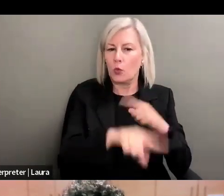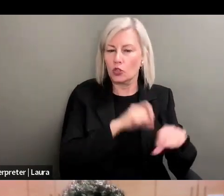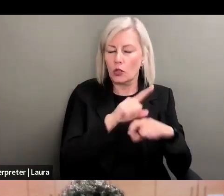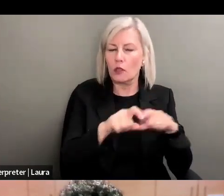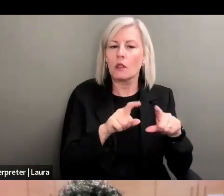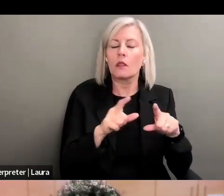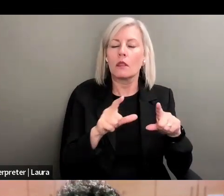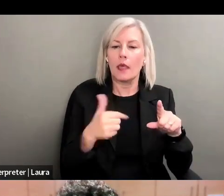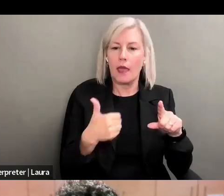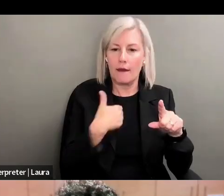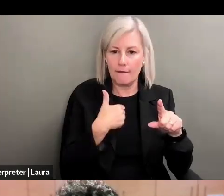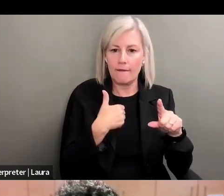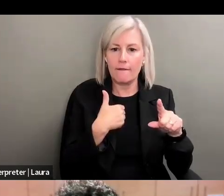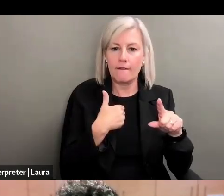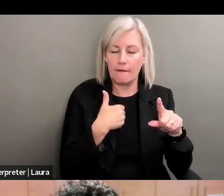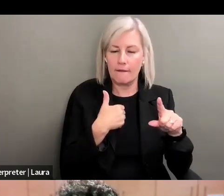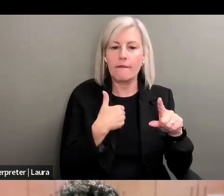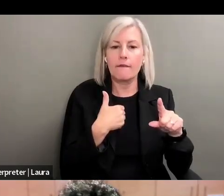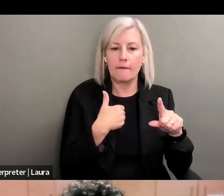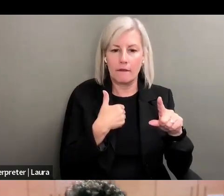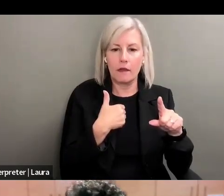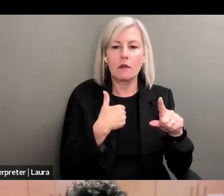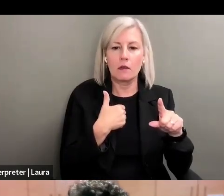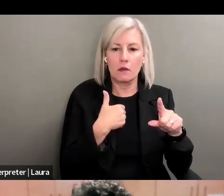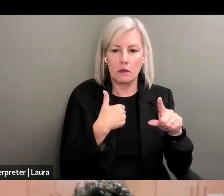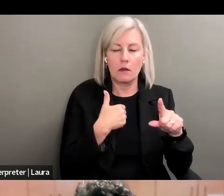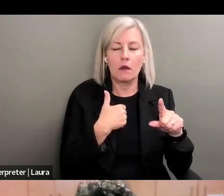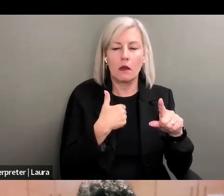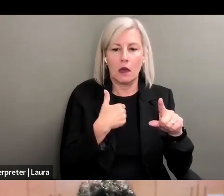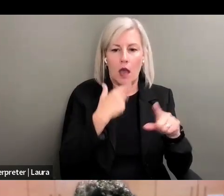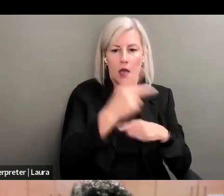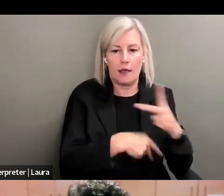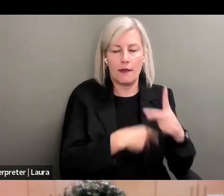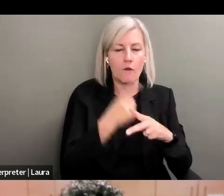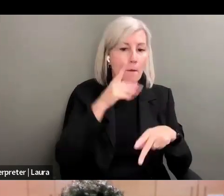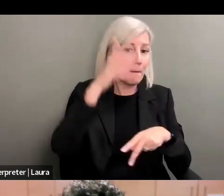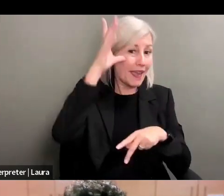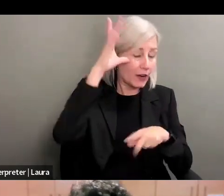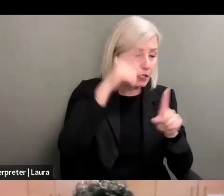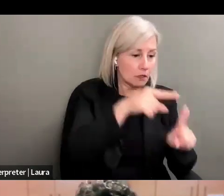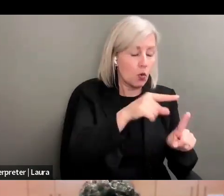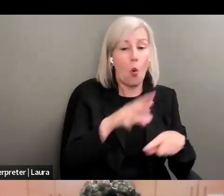that there's usually adapted versions for parent versus self or that there's